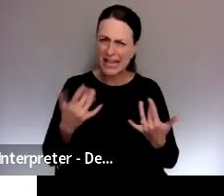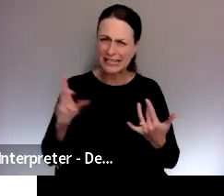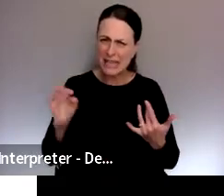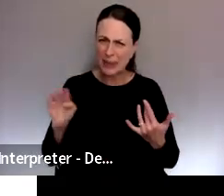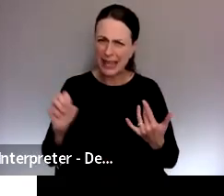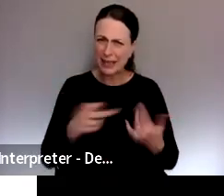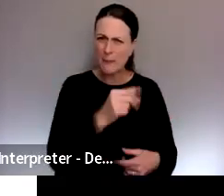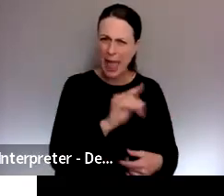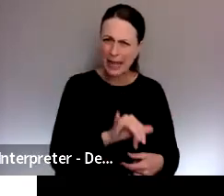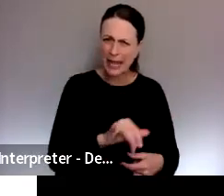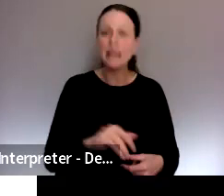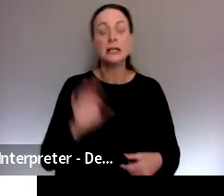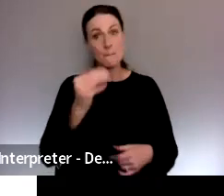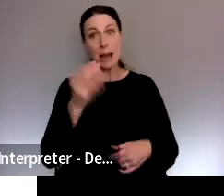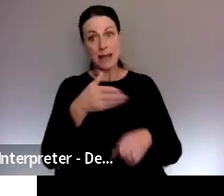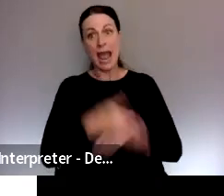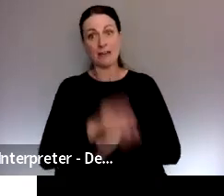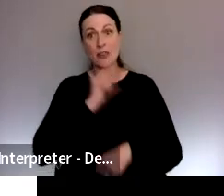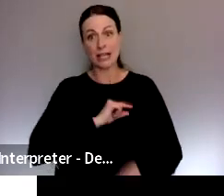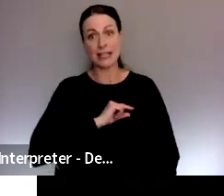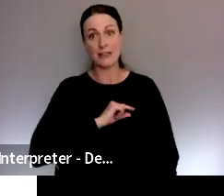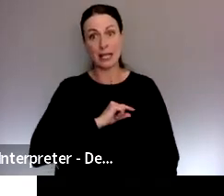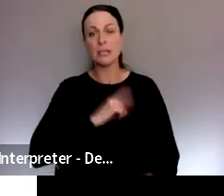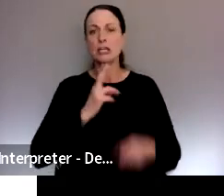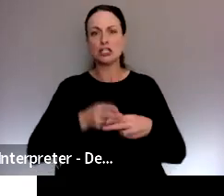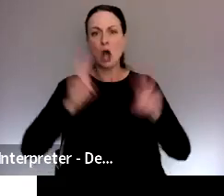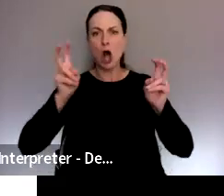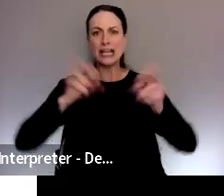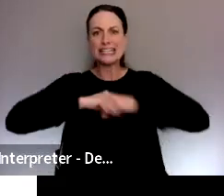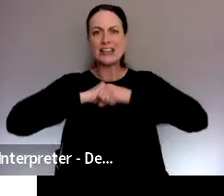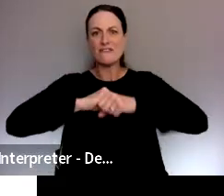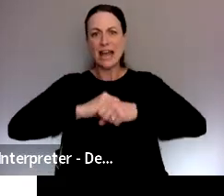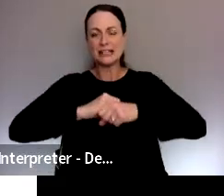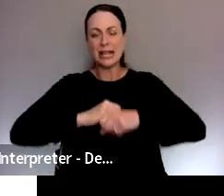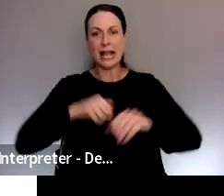Debbie and Patty? It's the Monday after Thanksgiving. It's called Defending Accessibility